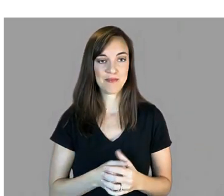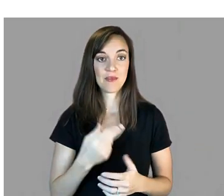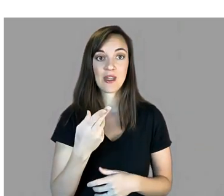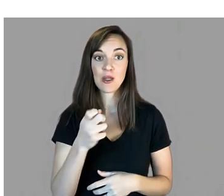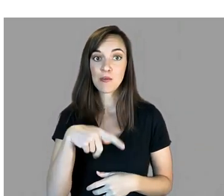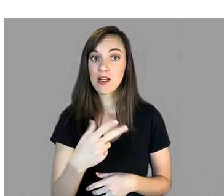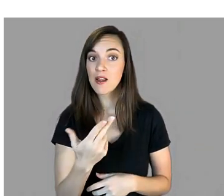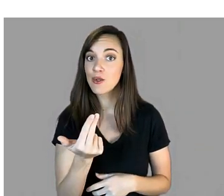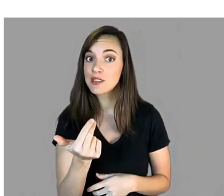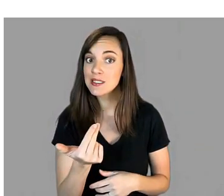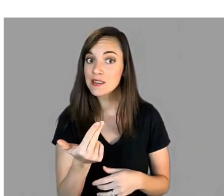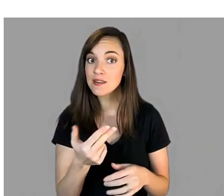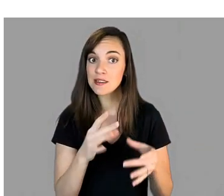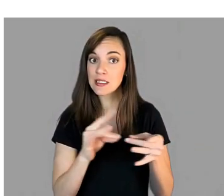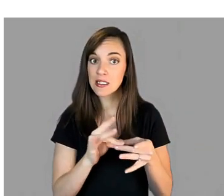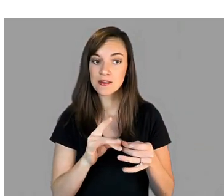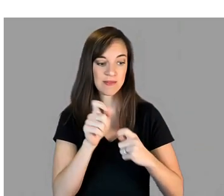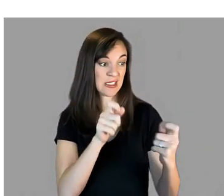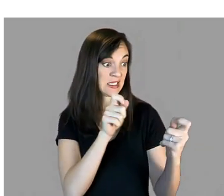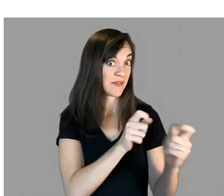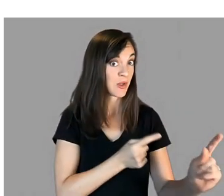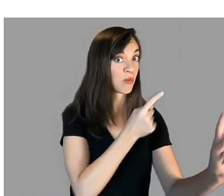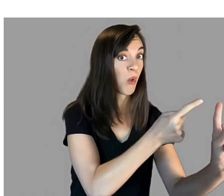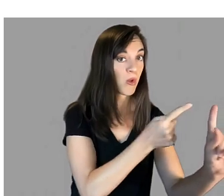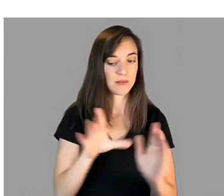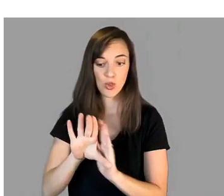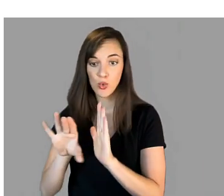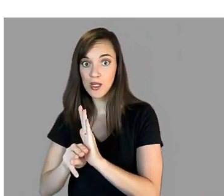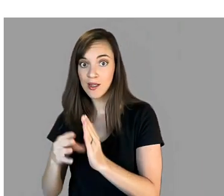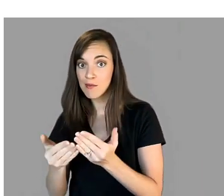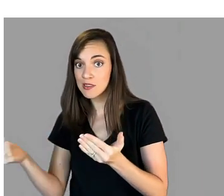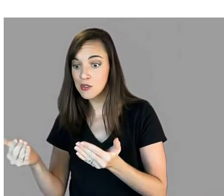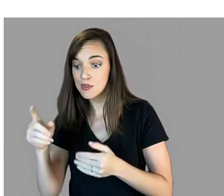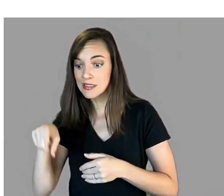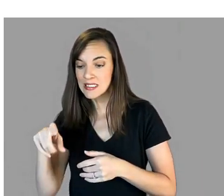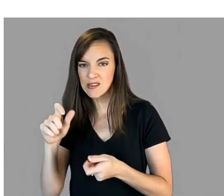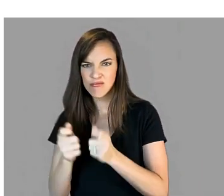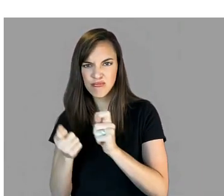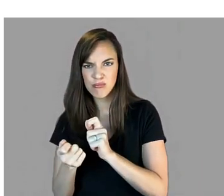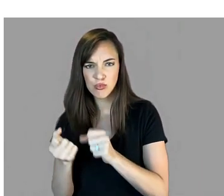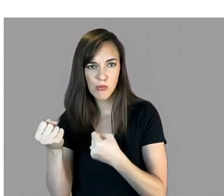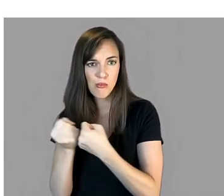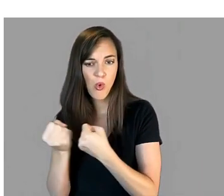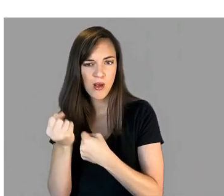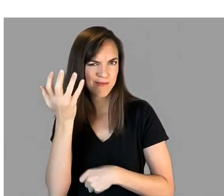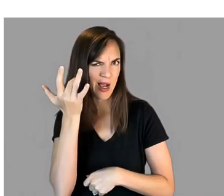HLP 13 states, “Adapt curriculum tasks and materials for specific learning goals.”